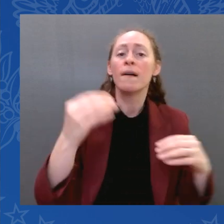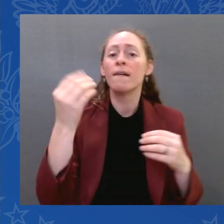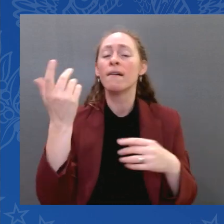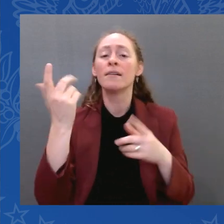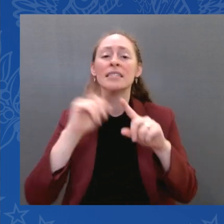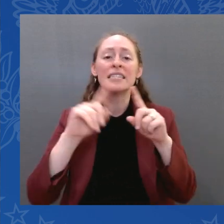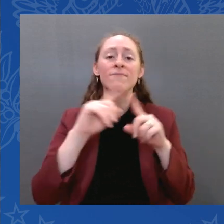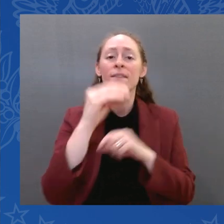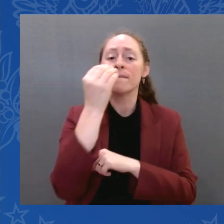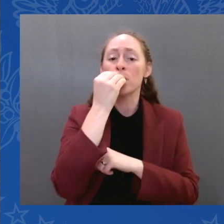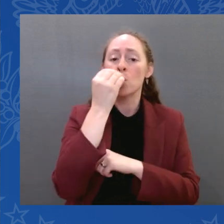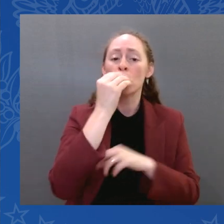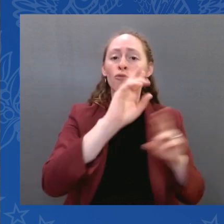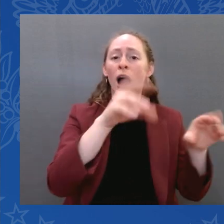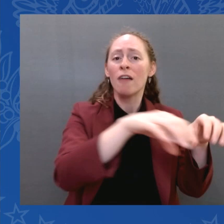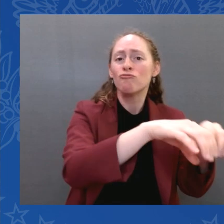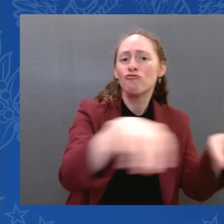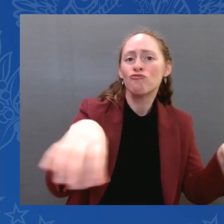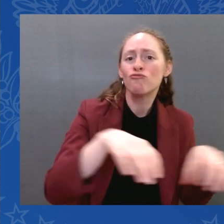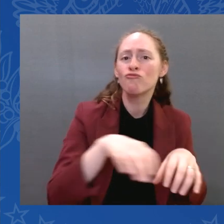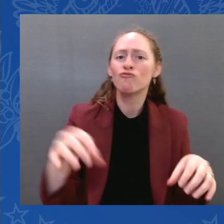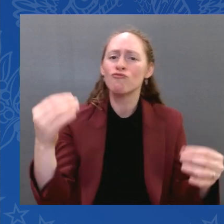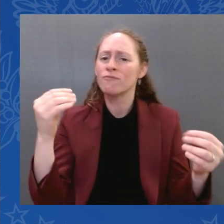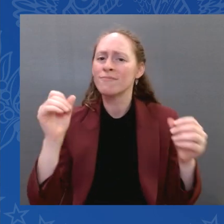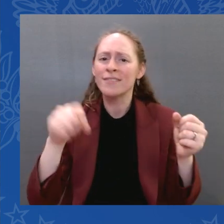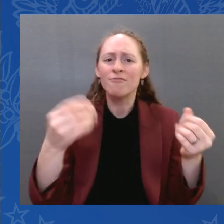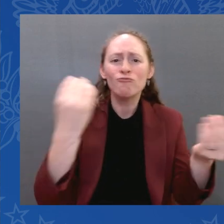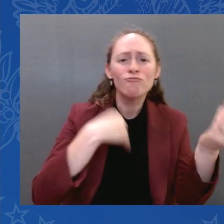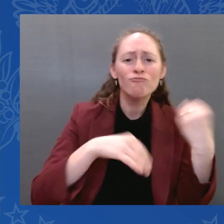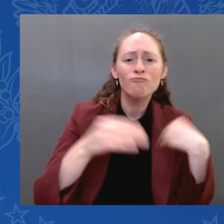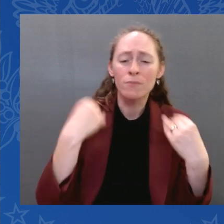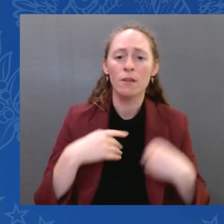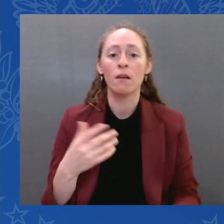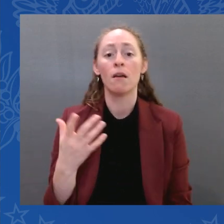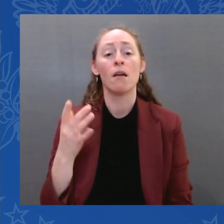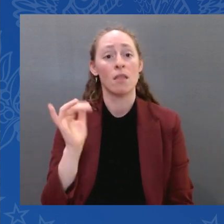was a place where we could actually talk to one another, get to know one another.